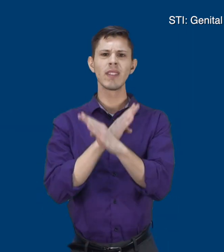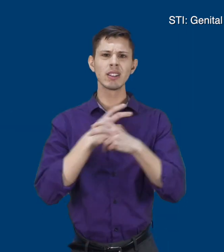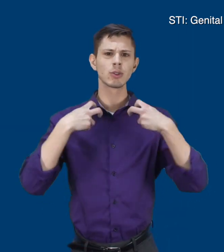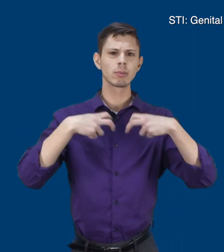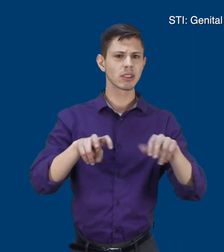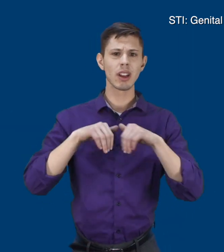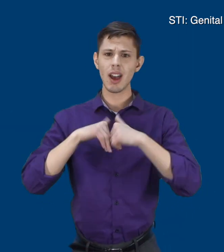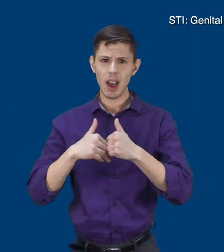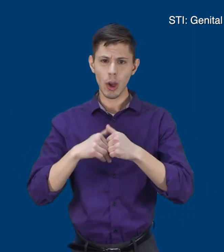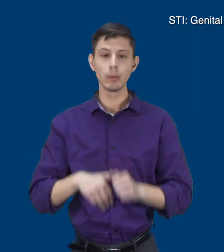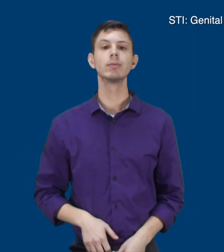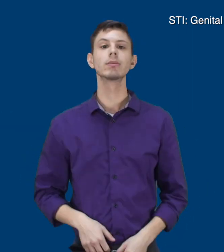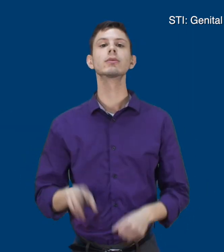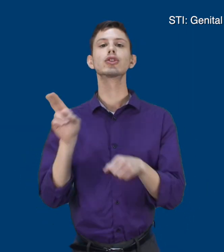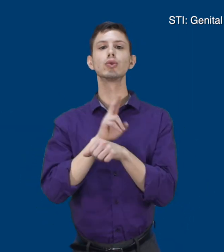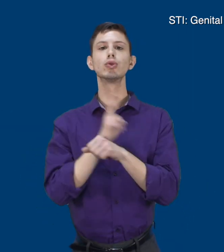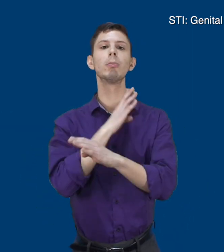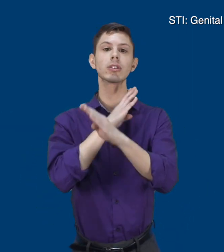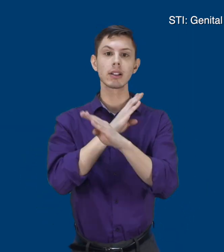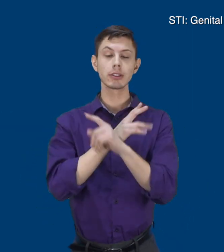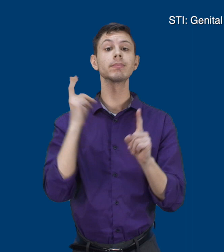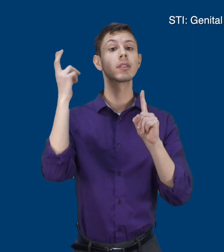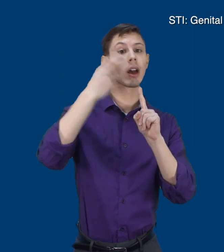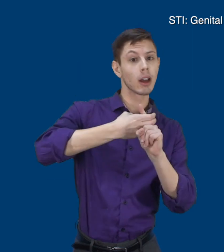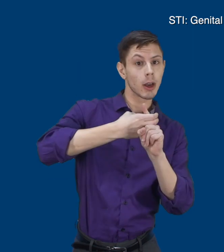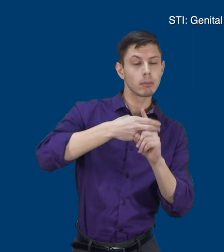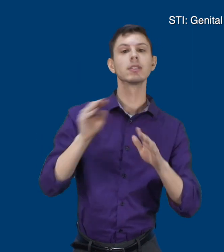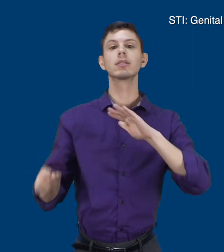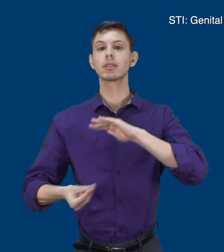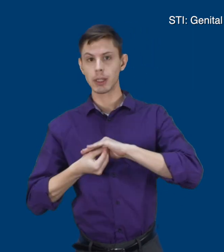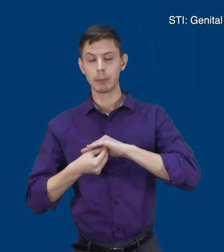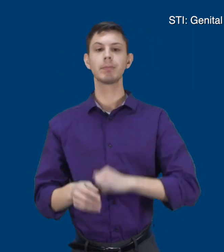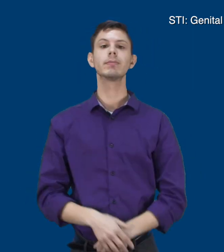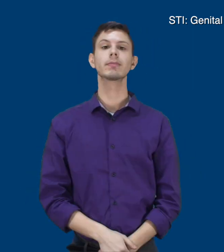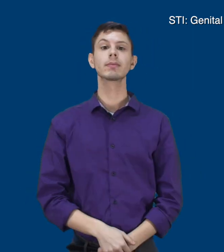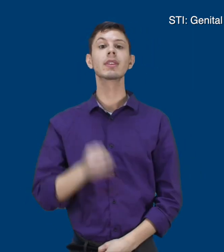You can prevent yourself from getting HSV by using protection, such as male or female condoms.